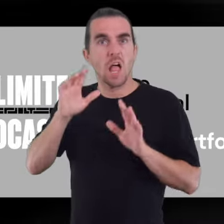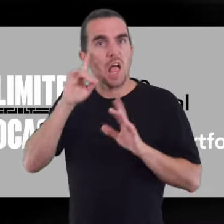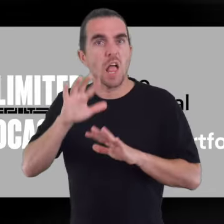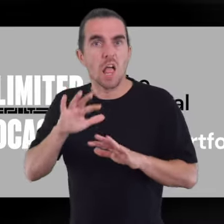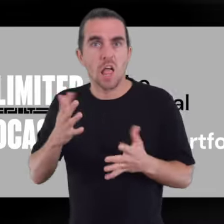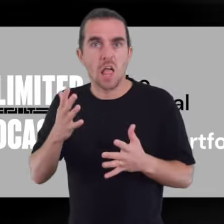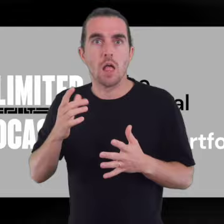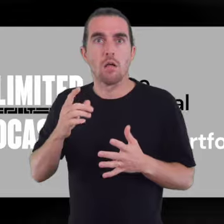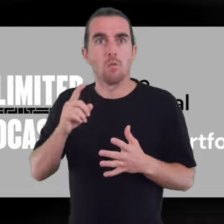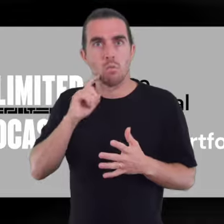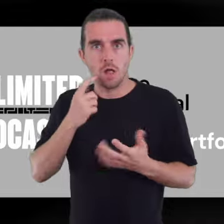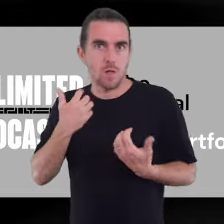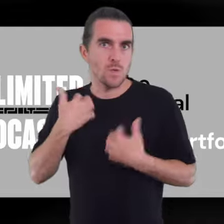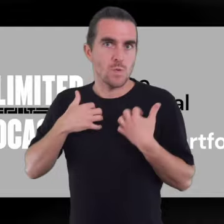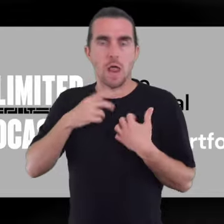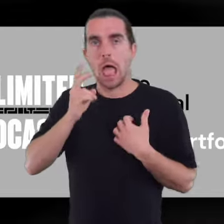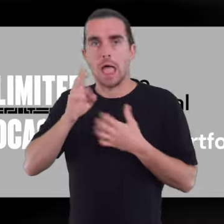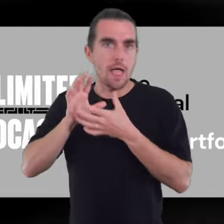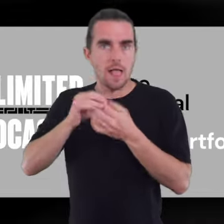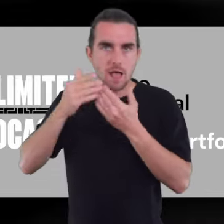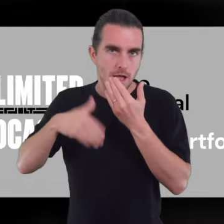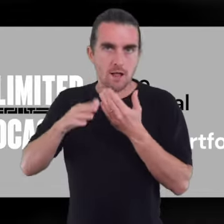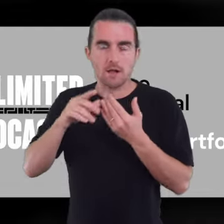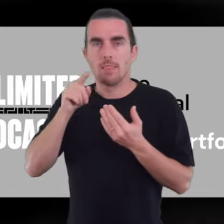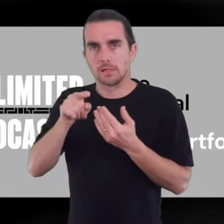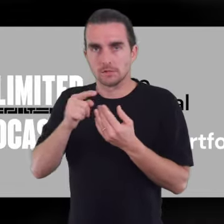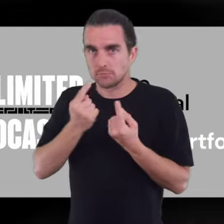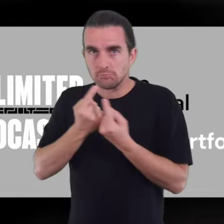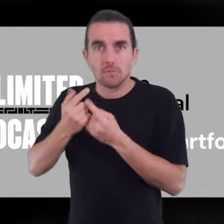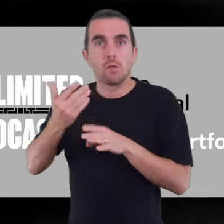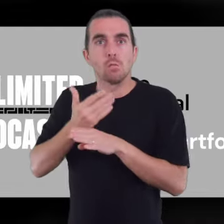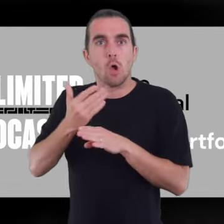that will want to be able to engage with it this time. For me, making these pieces of work